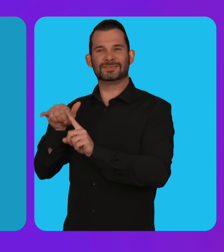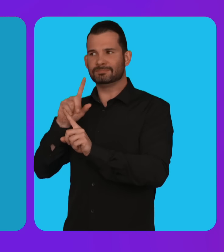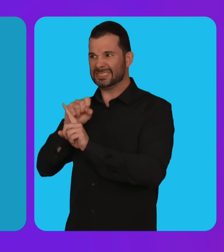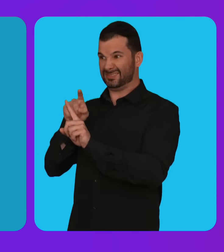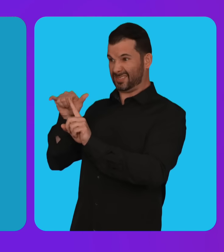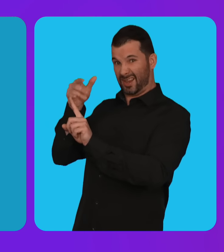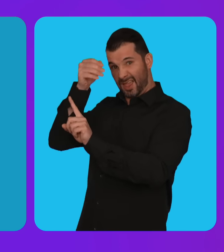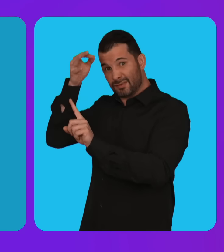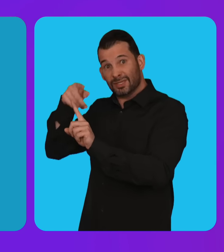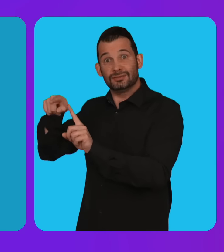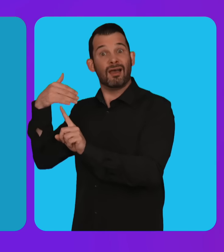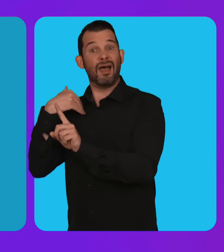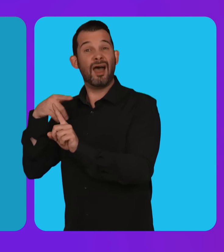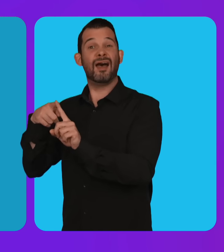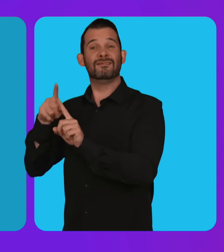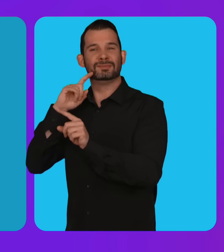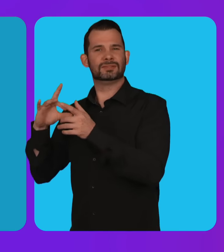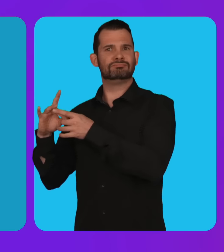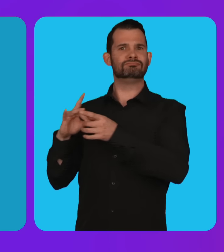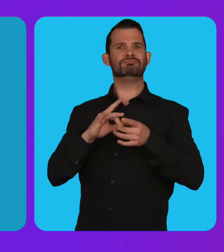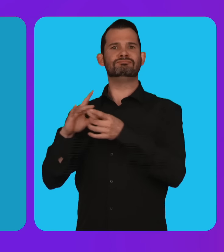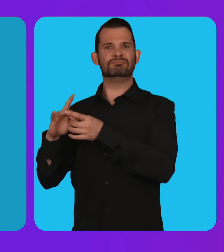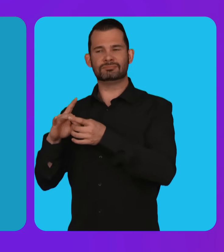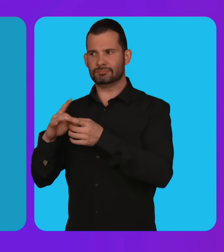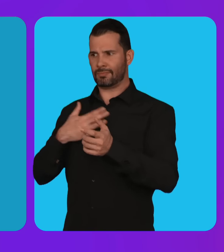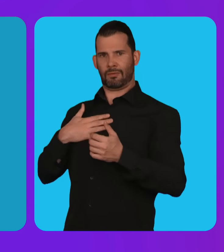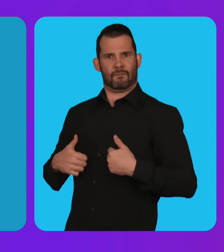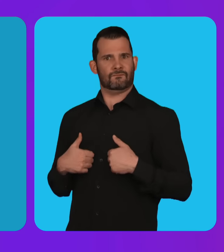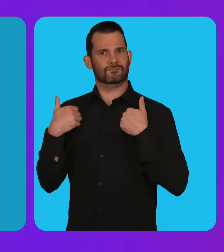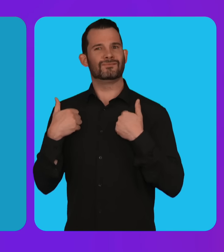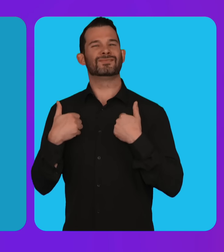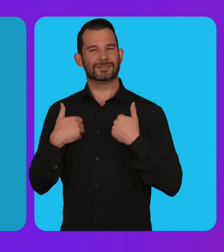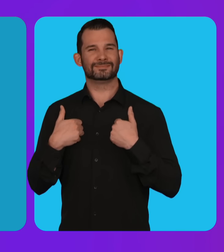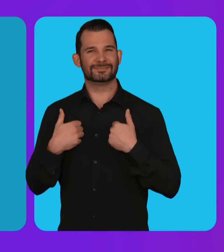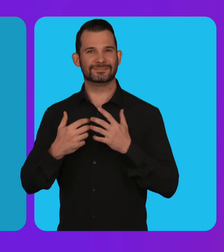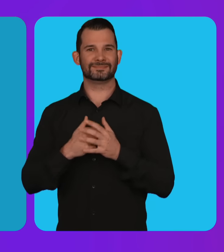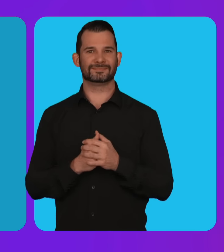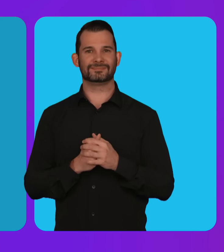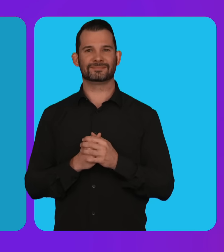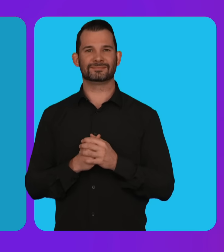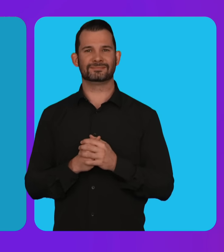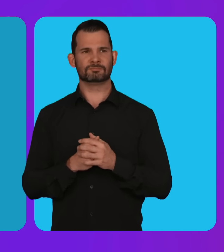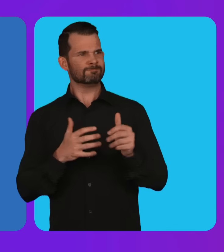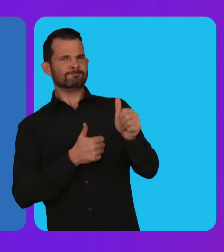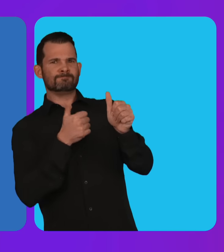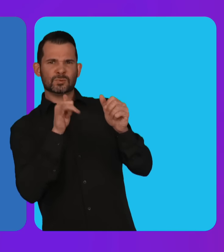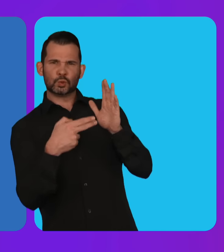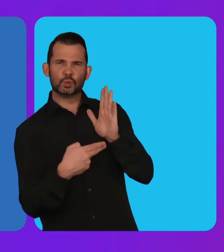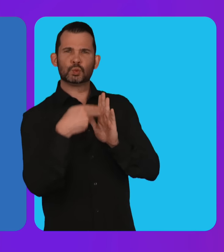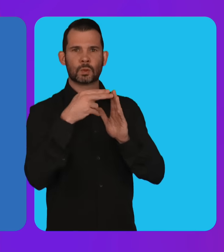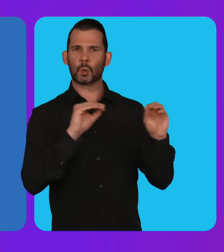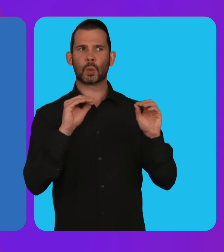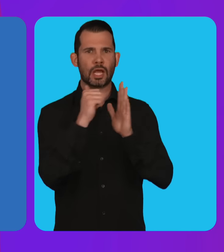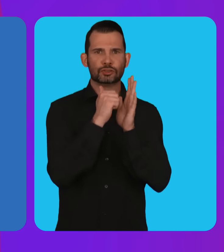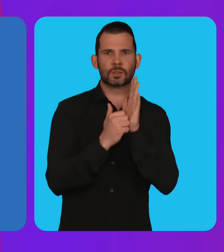also the info which answers the question which deals with your own life. Pursuing the truth with no agenda,